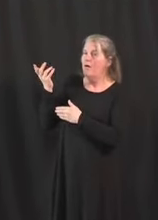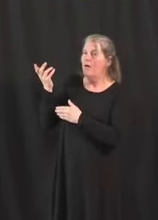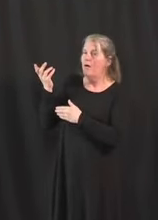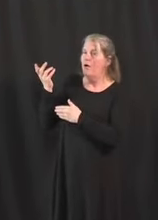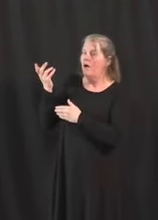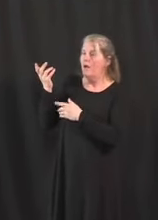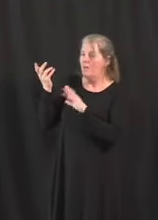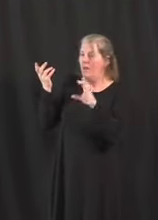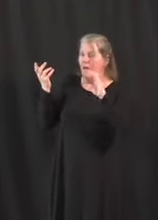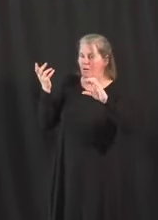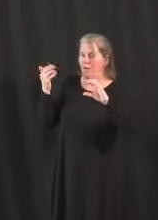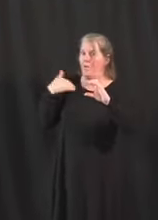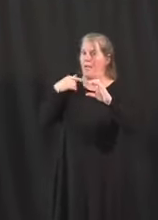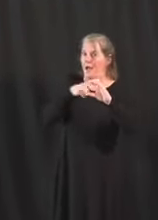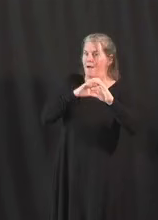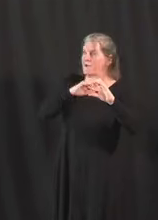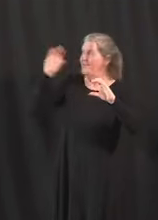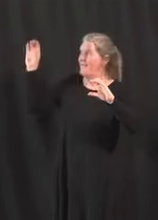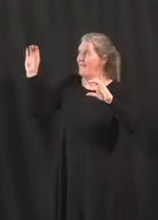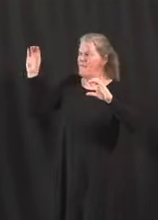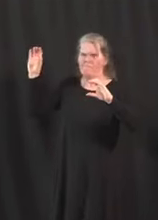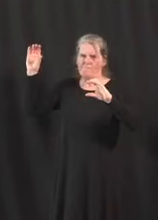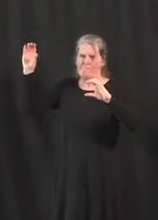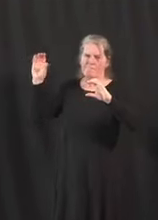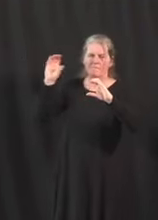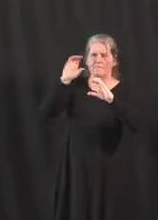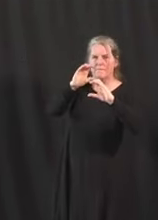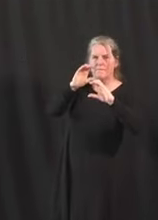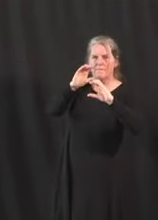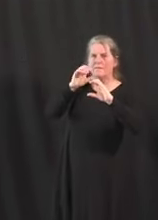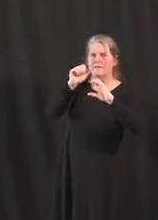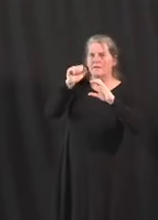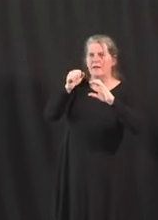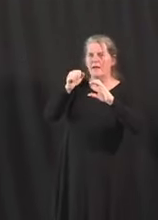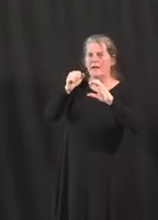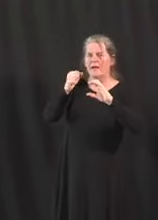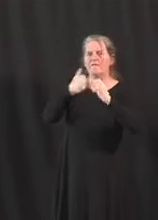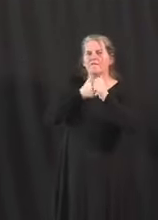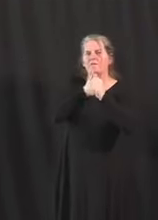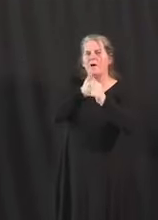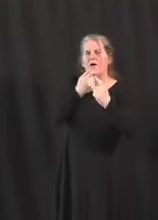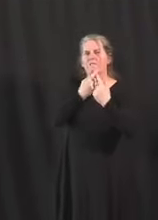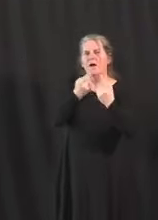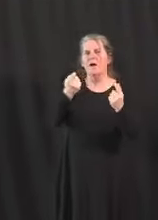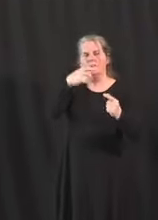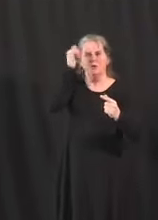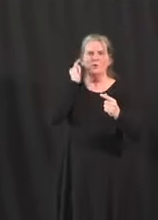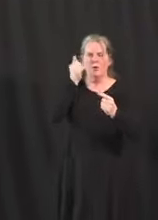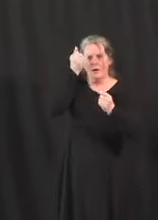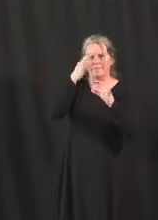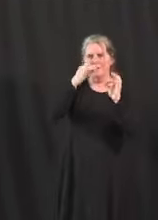DIRECTIONS AND DIRECTIVE FROM THOSE GOVERNMENTS. SO IS IT ENOUGH?